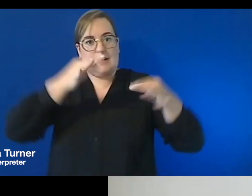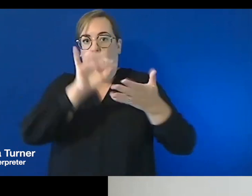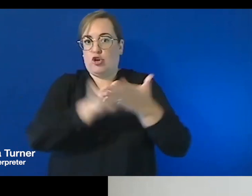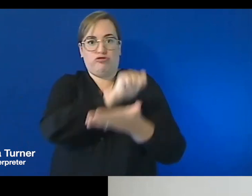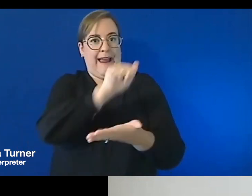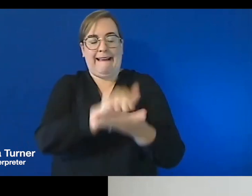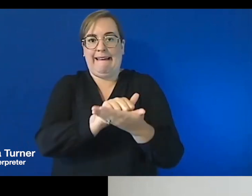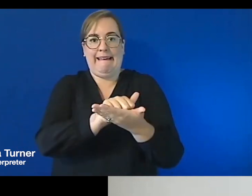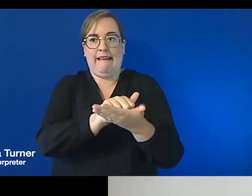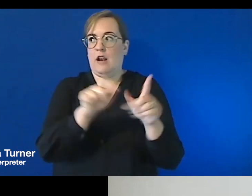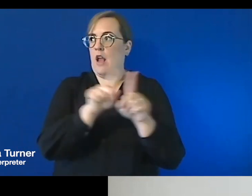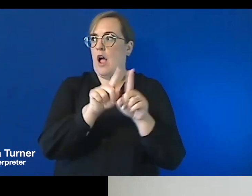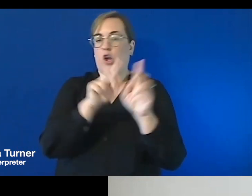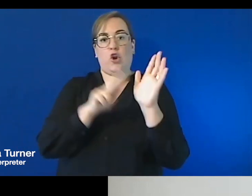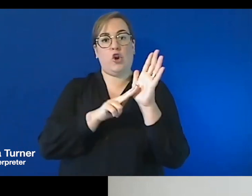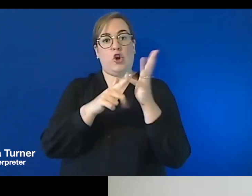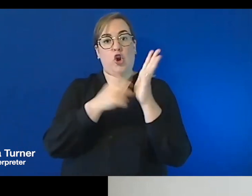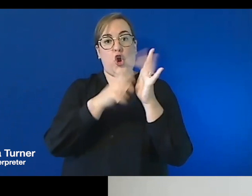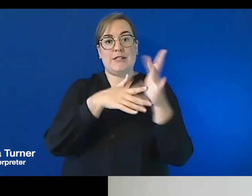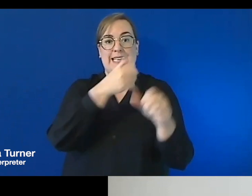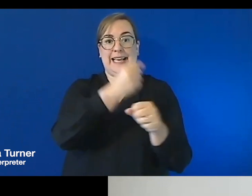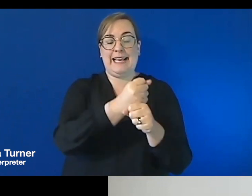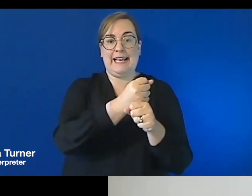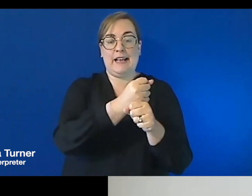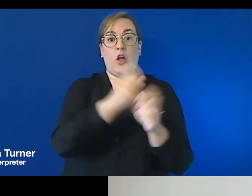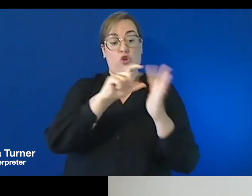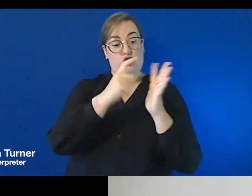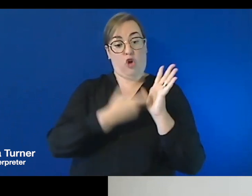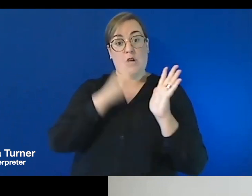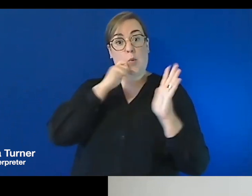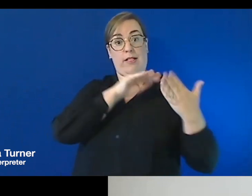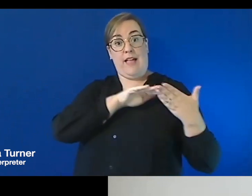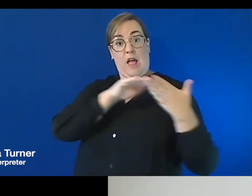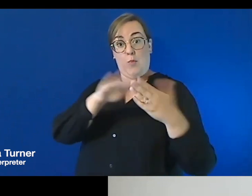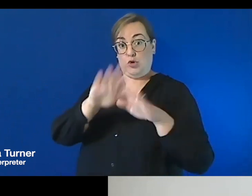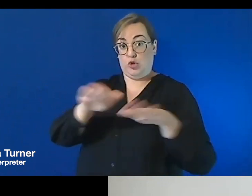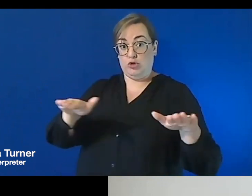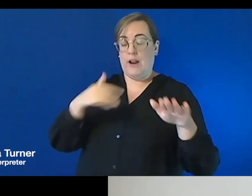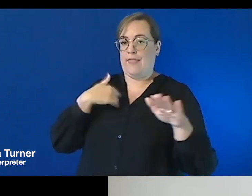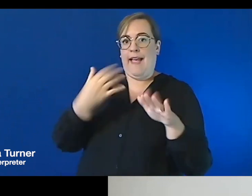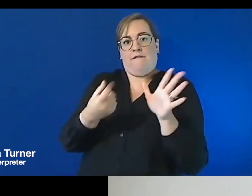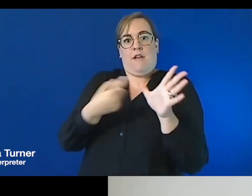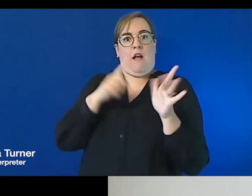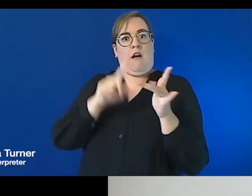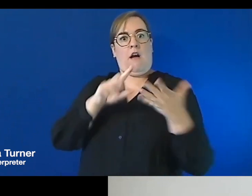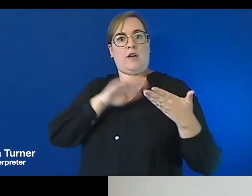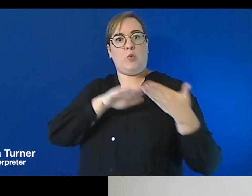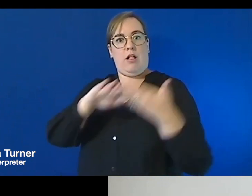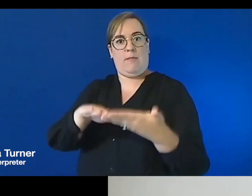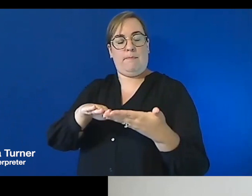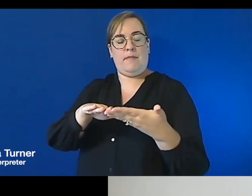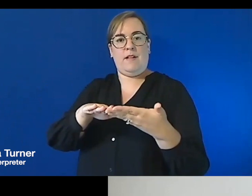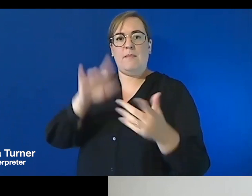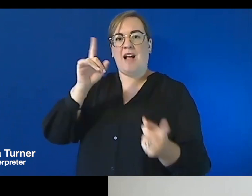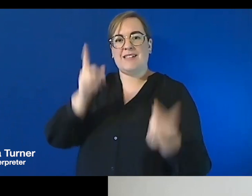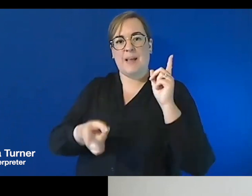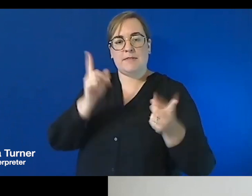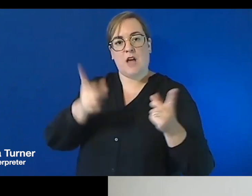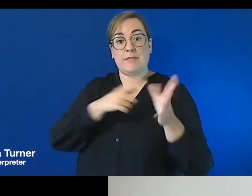practice when doctors try to help kids, they use AI but for sometimes it make mistakes and we're